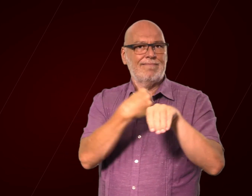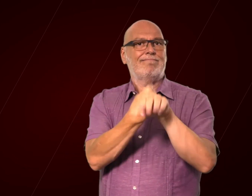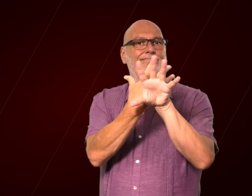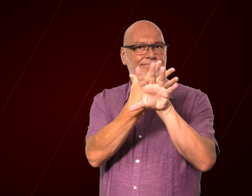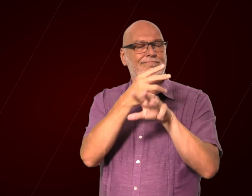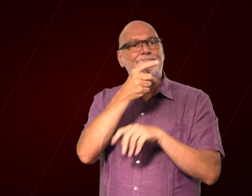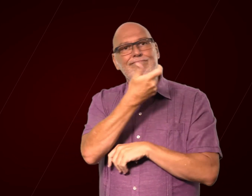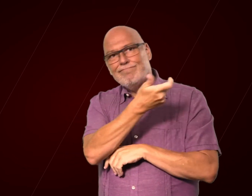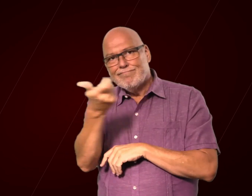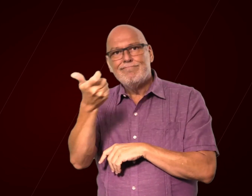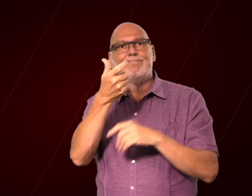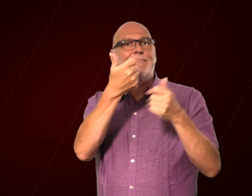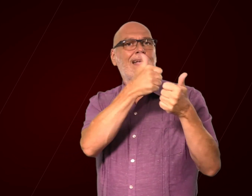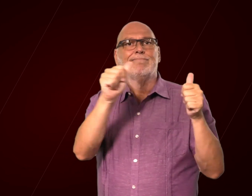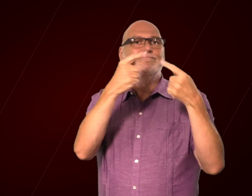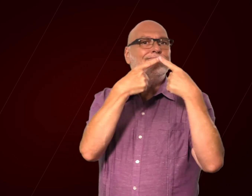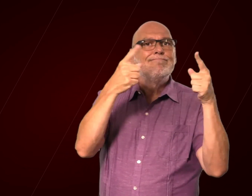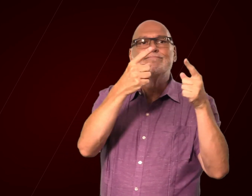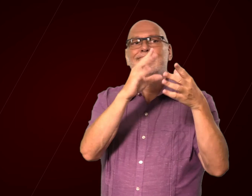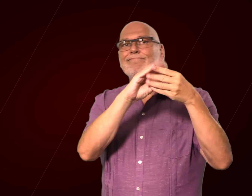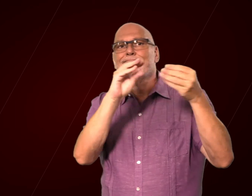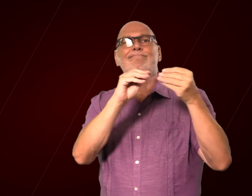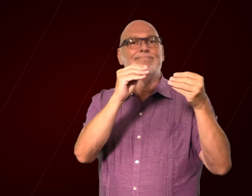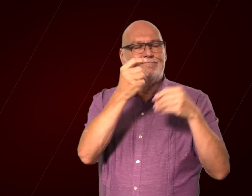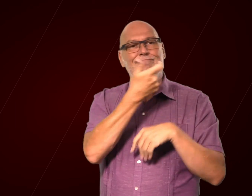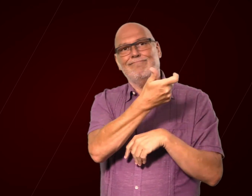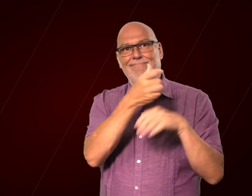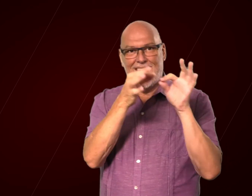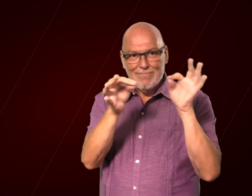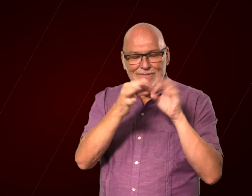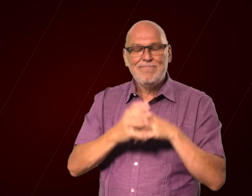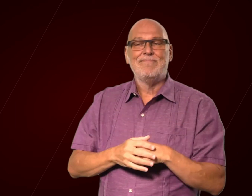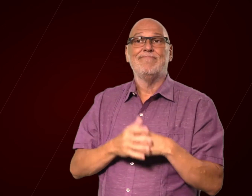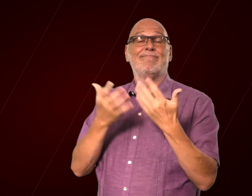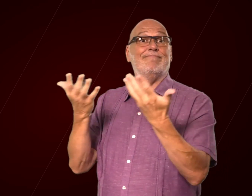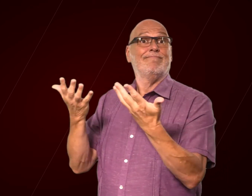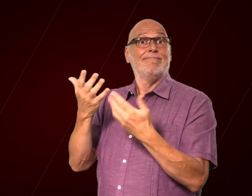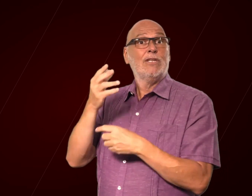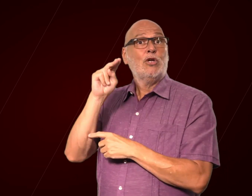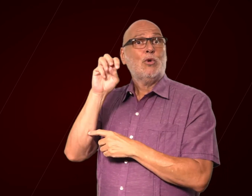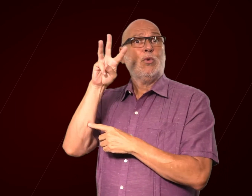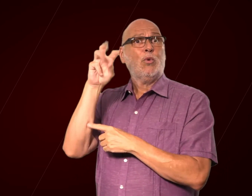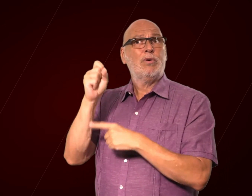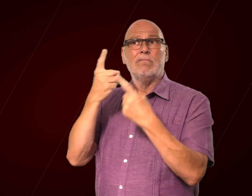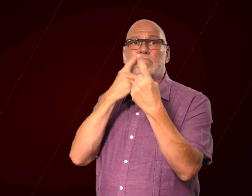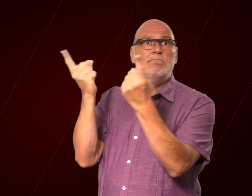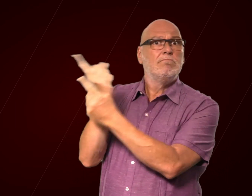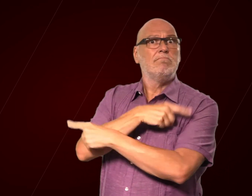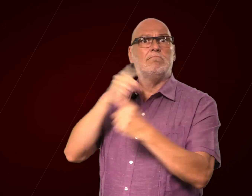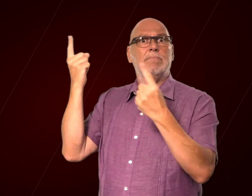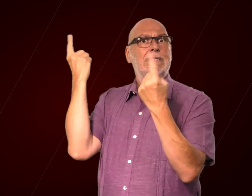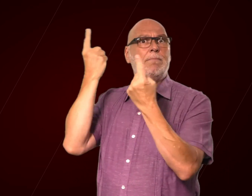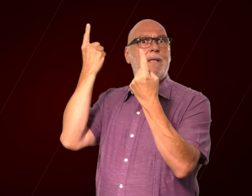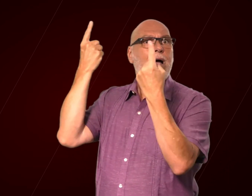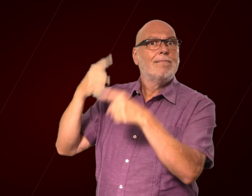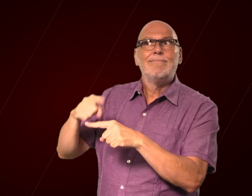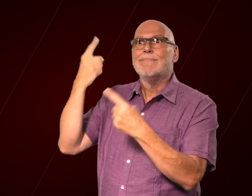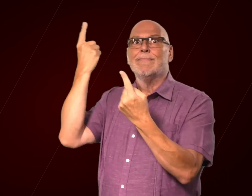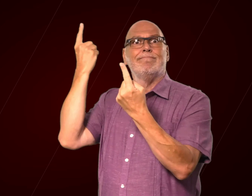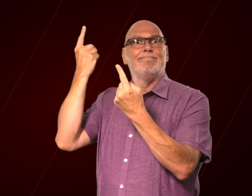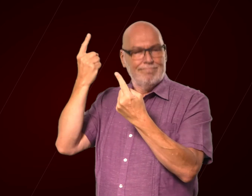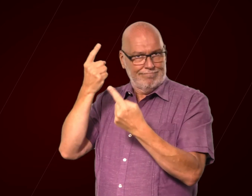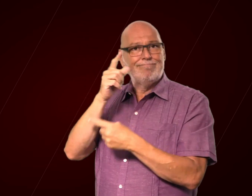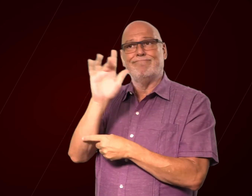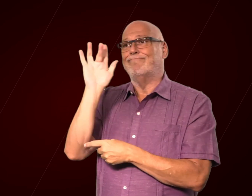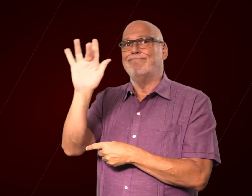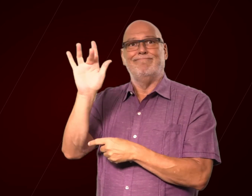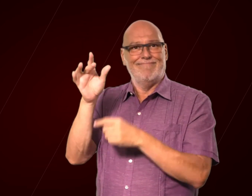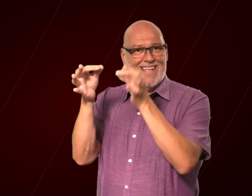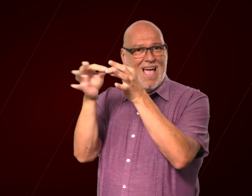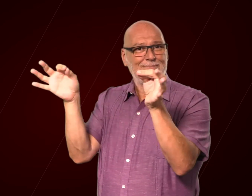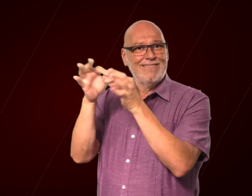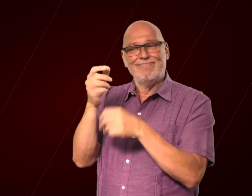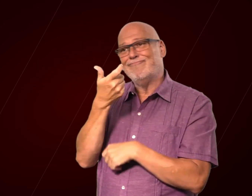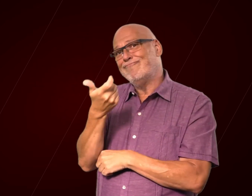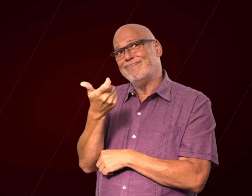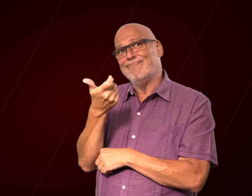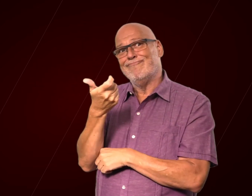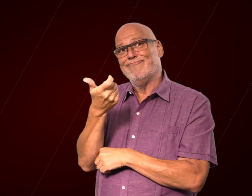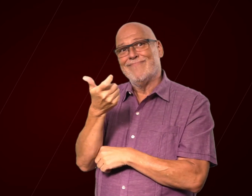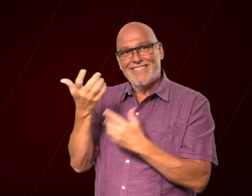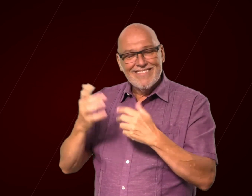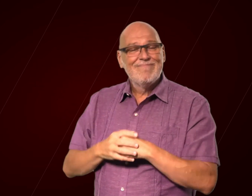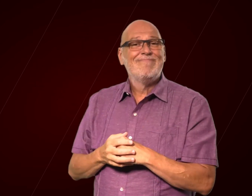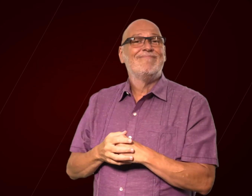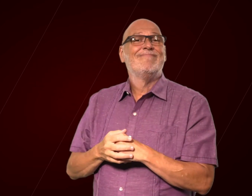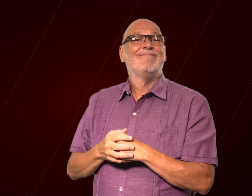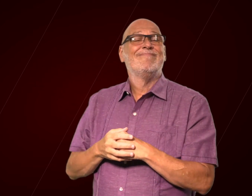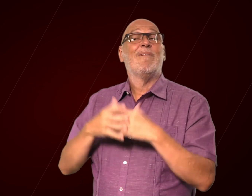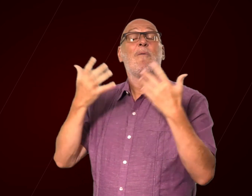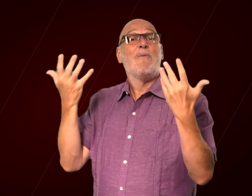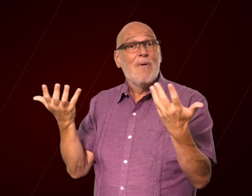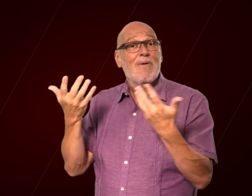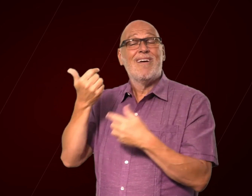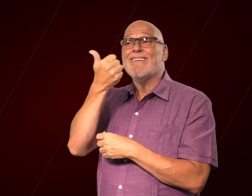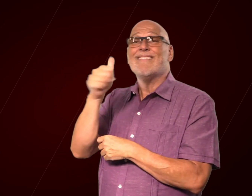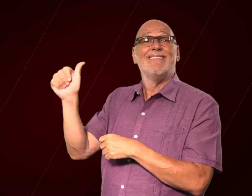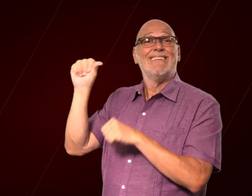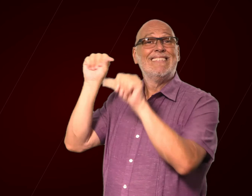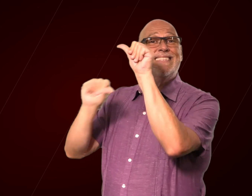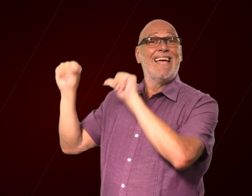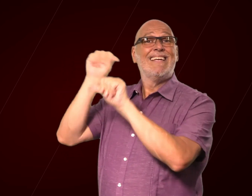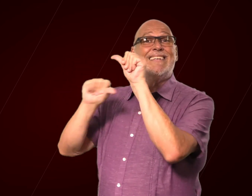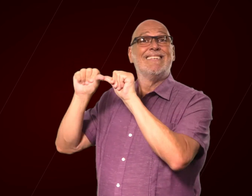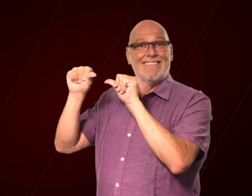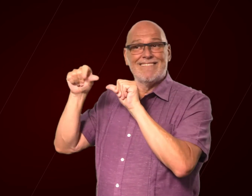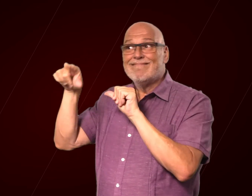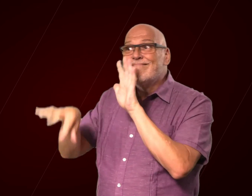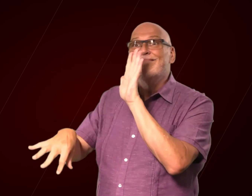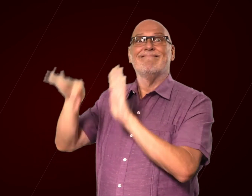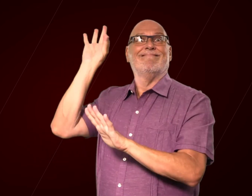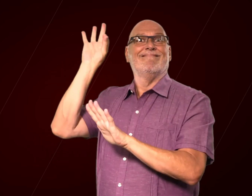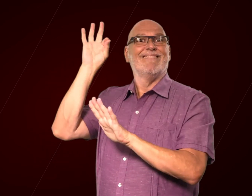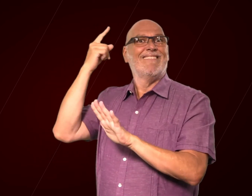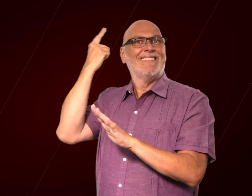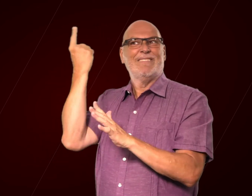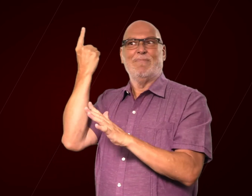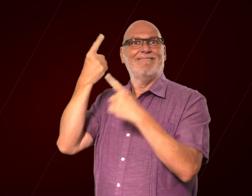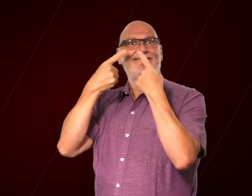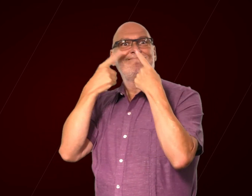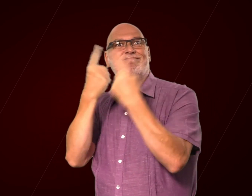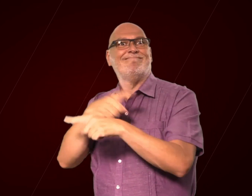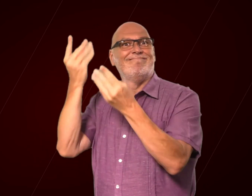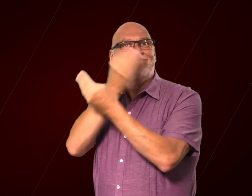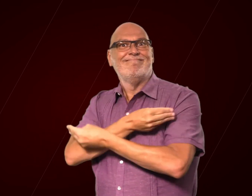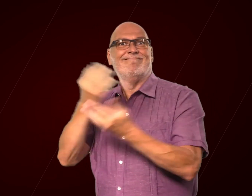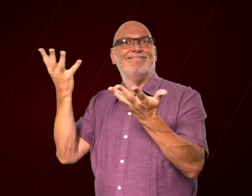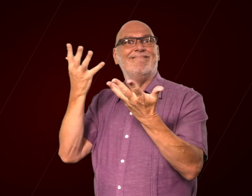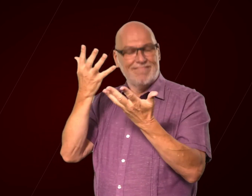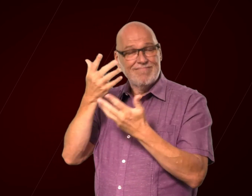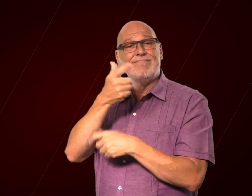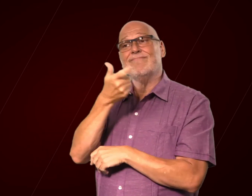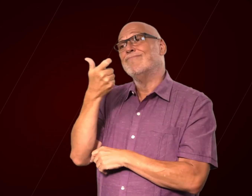breaking news, or a scientist announcing